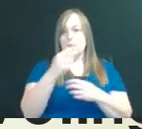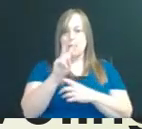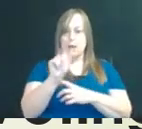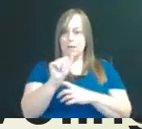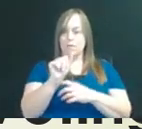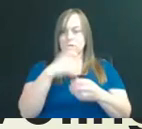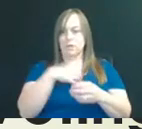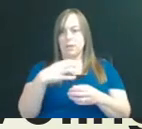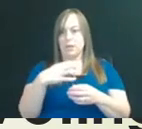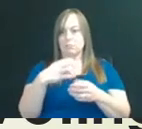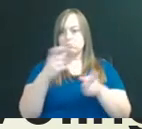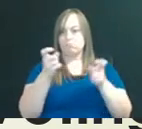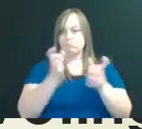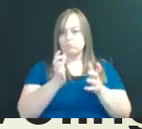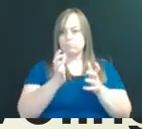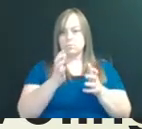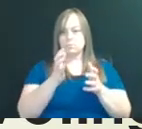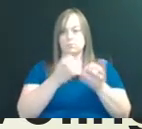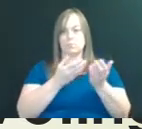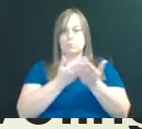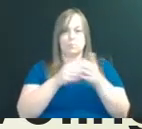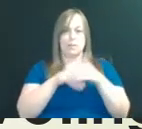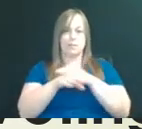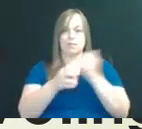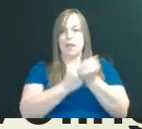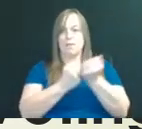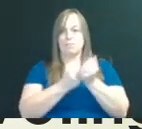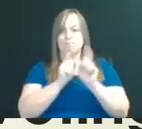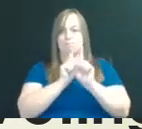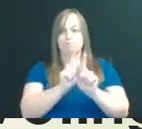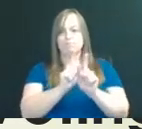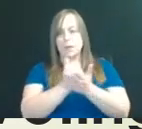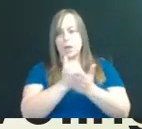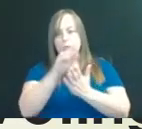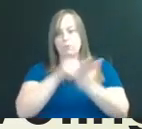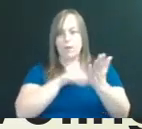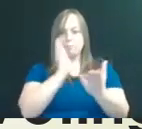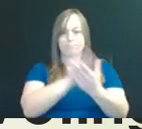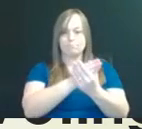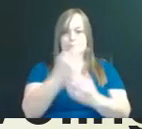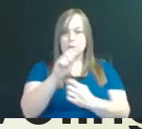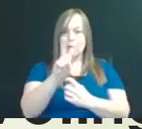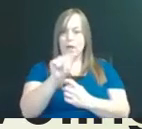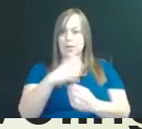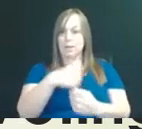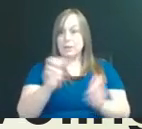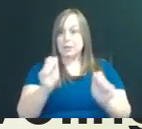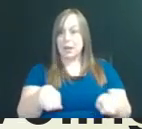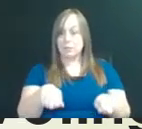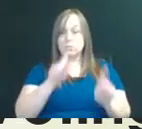And one of our voting access advocates may be able to help you file a complaint to report that.